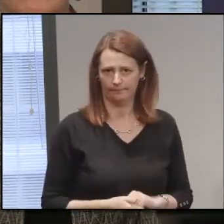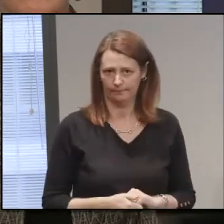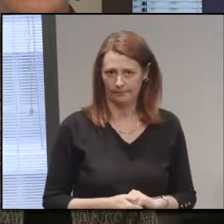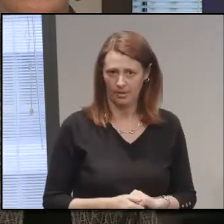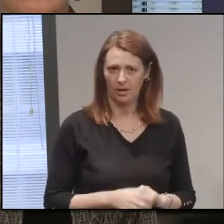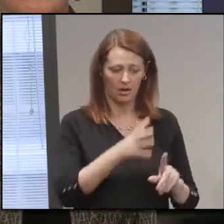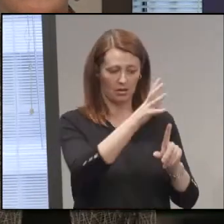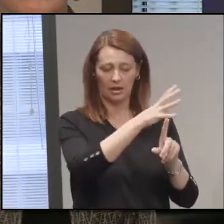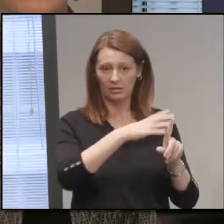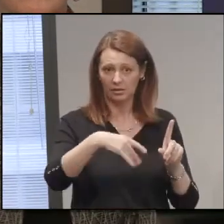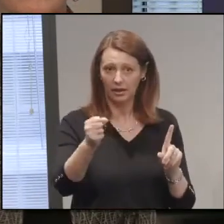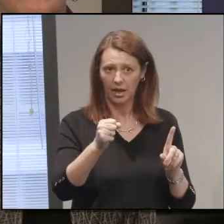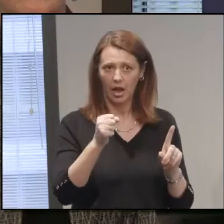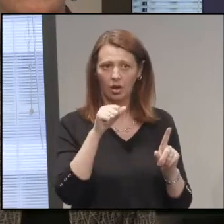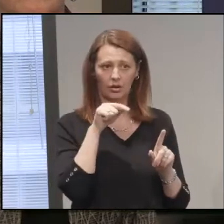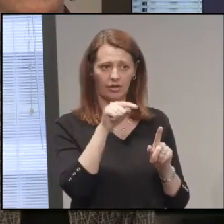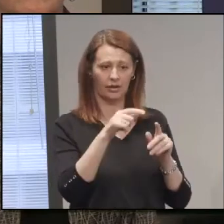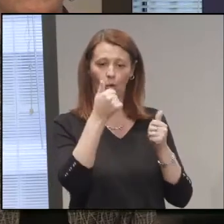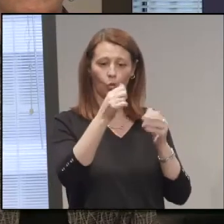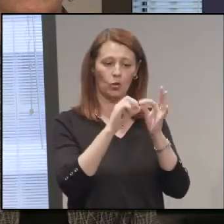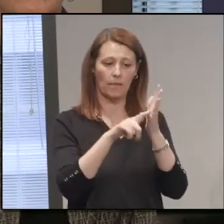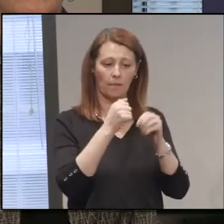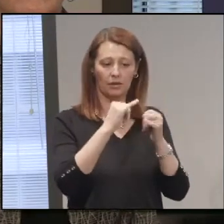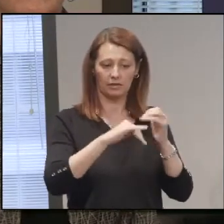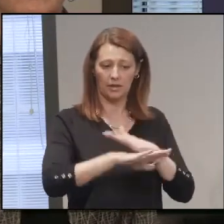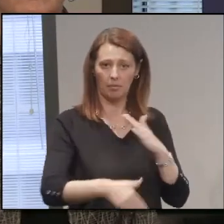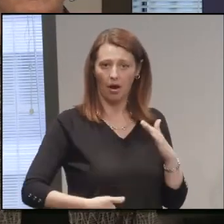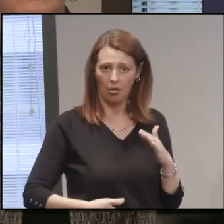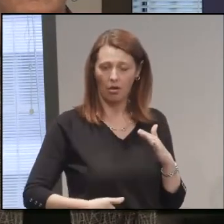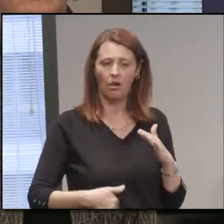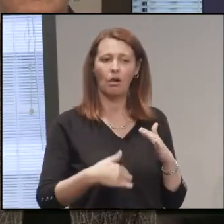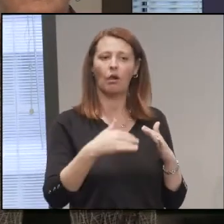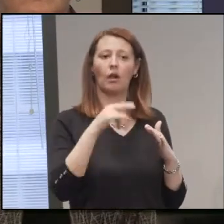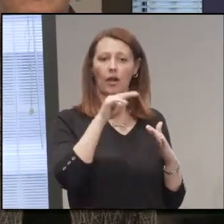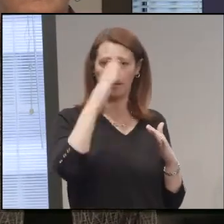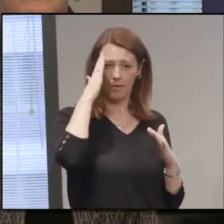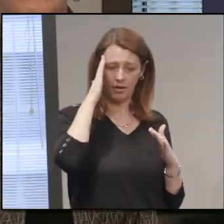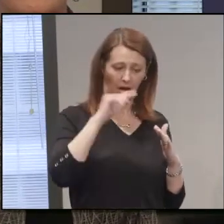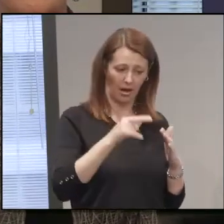out these so-called good bugs in the bowel of both of the mother and the infant and increase the risk